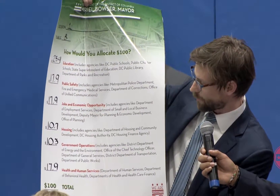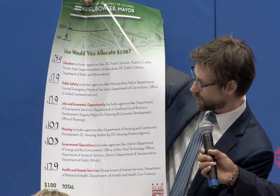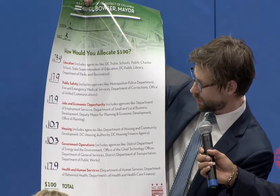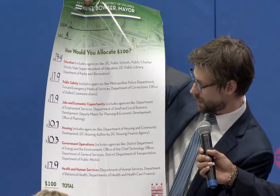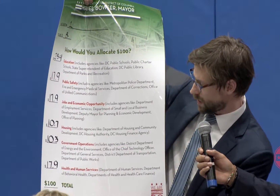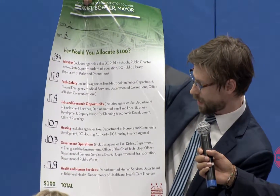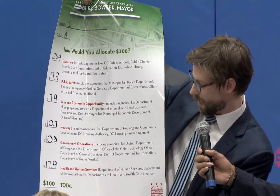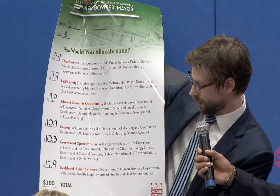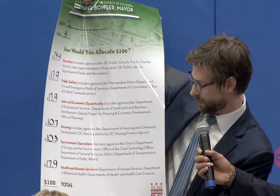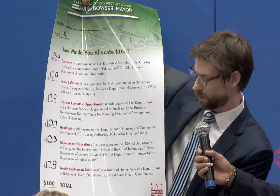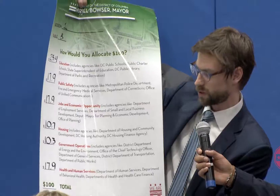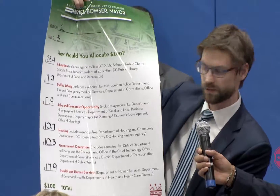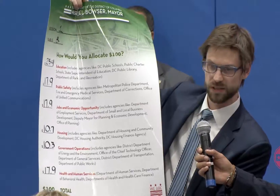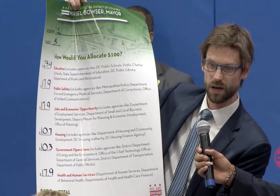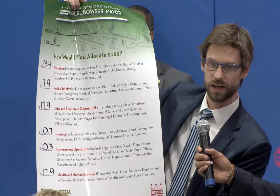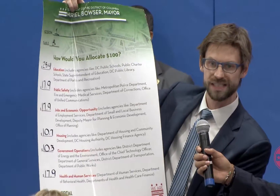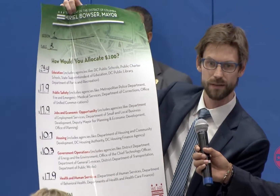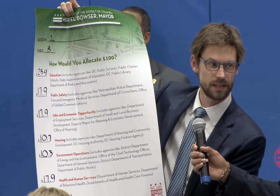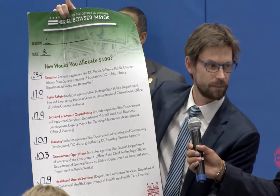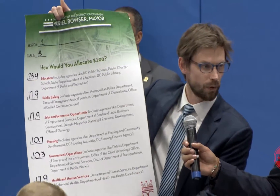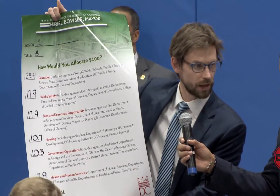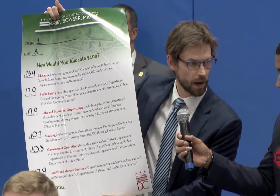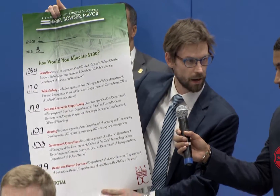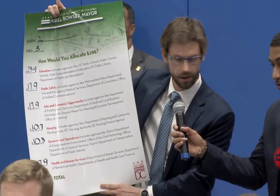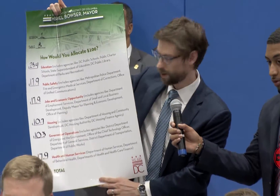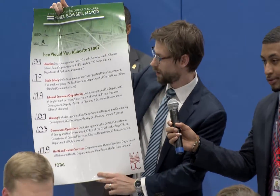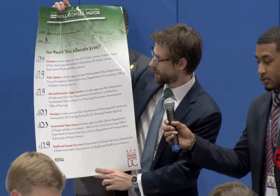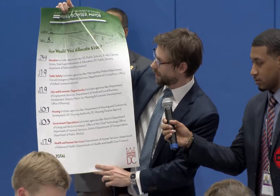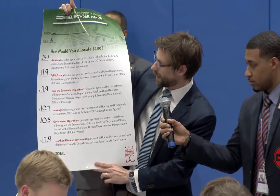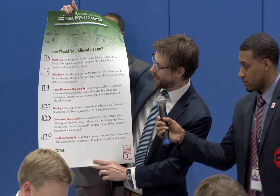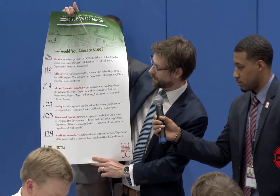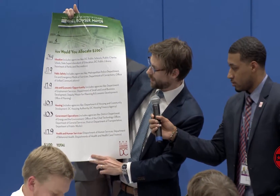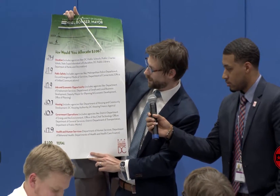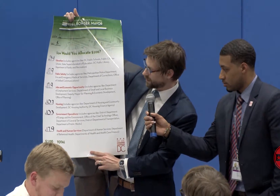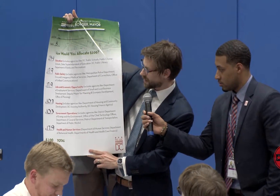OPPORTUNITY AND HEALTH AND HUMAN SERVICES ALL GOT 17.9 AND THEN